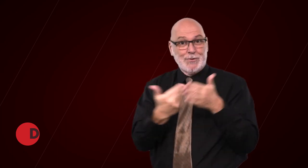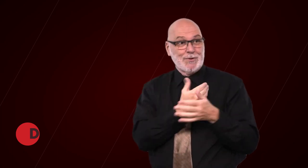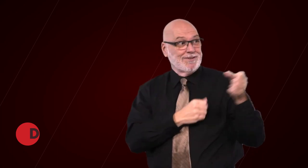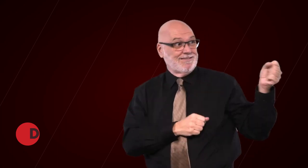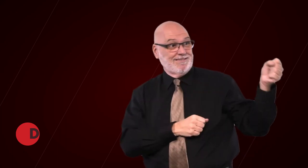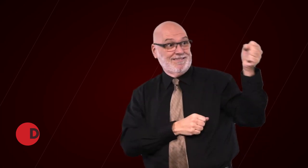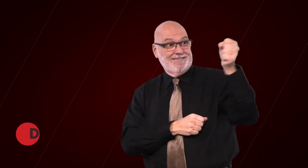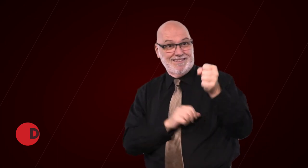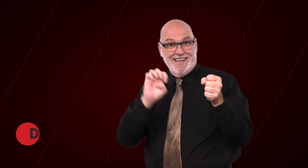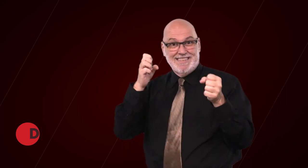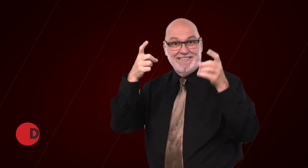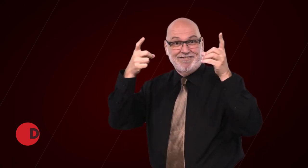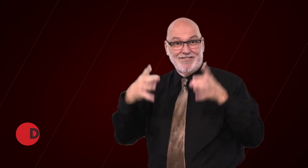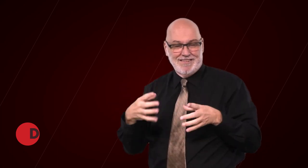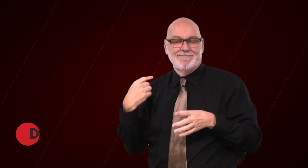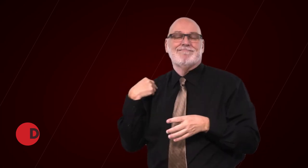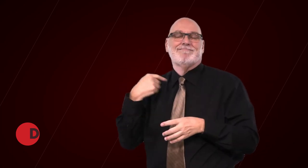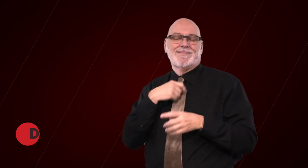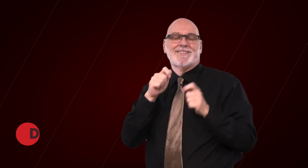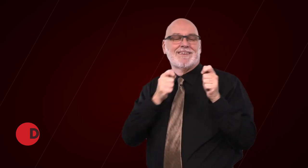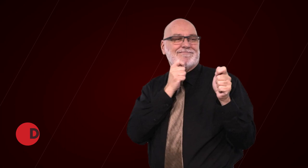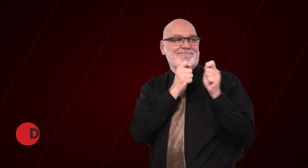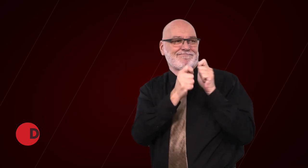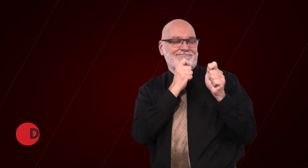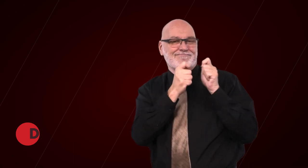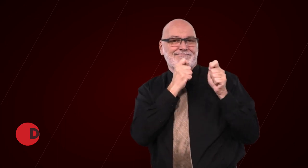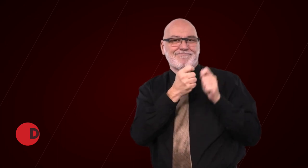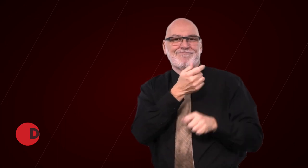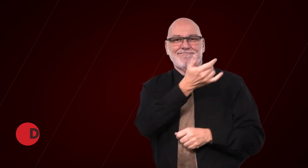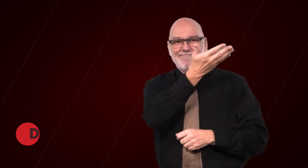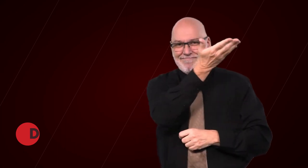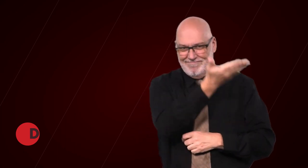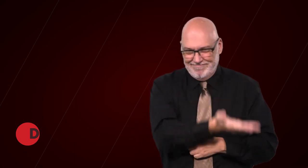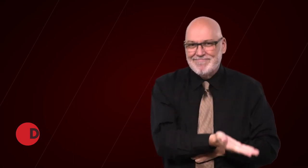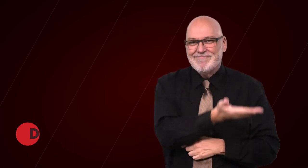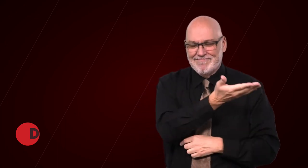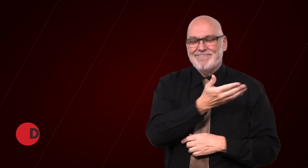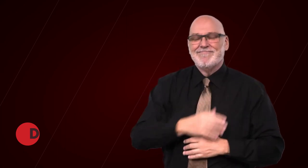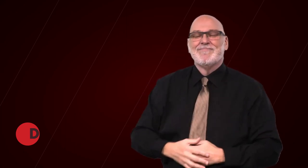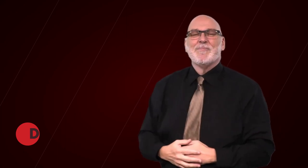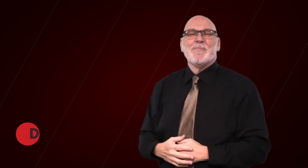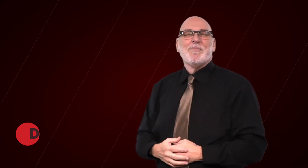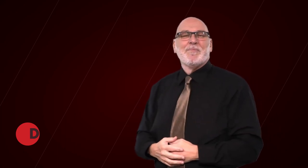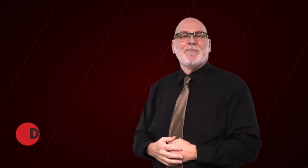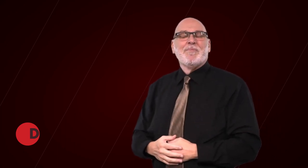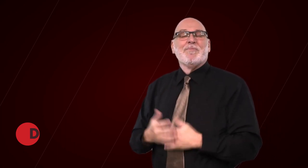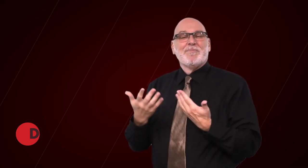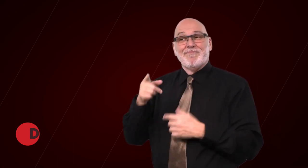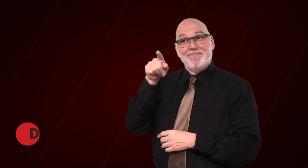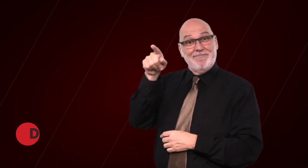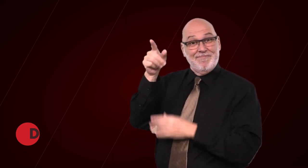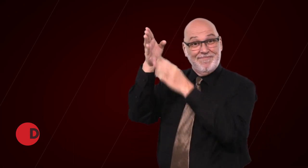the interview until his replacement had been hired.